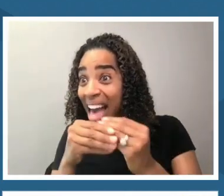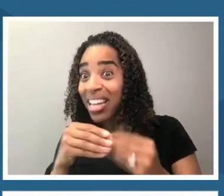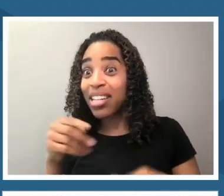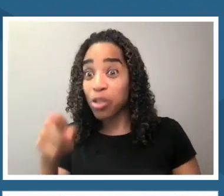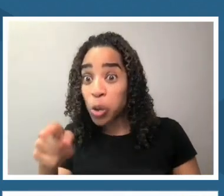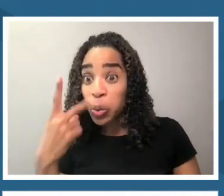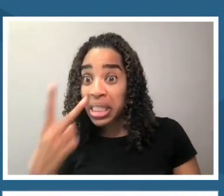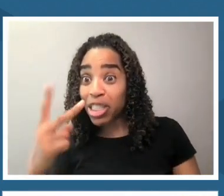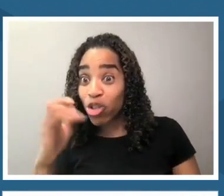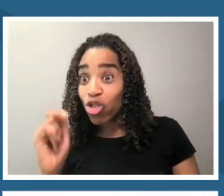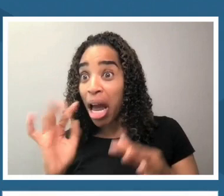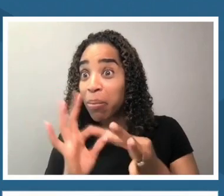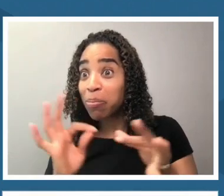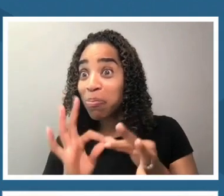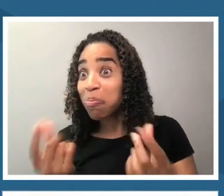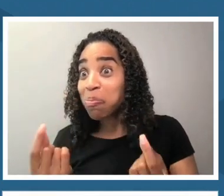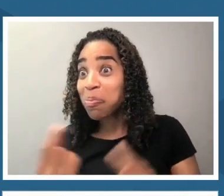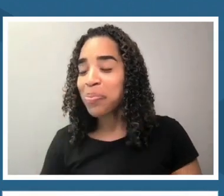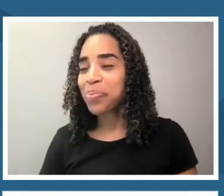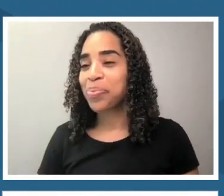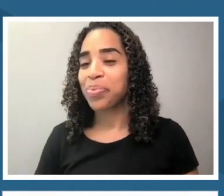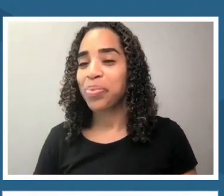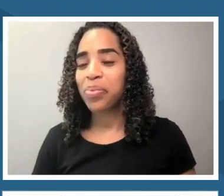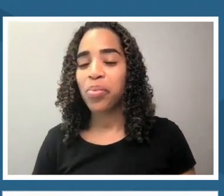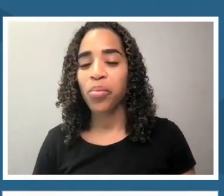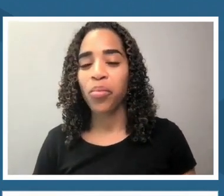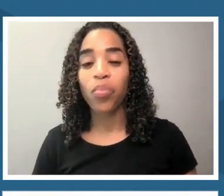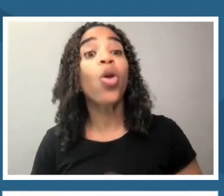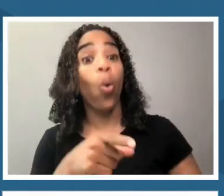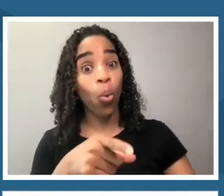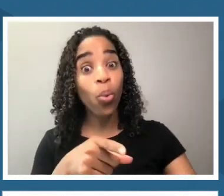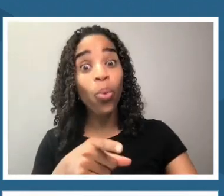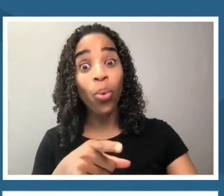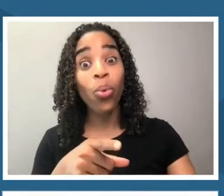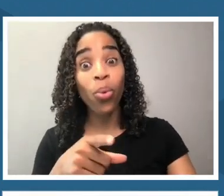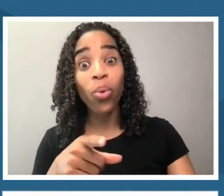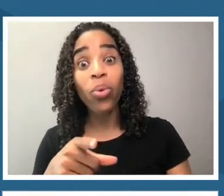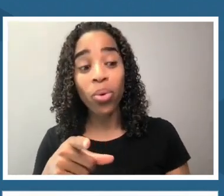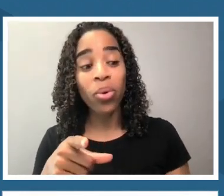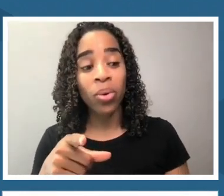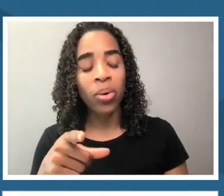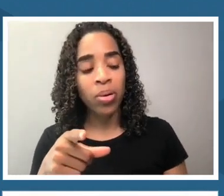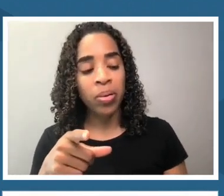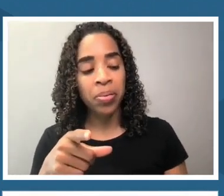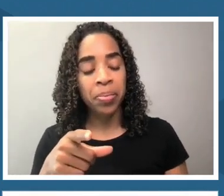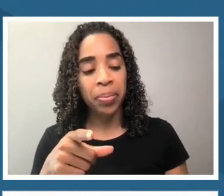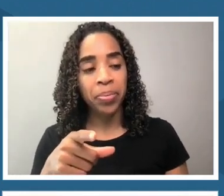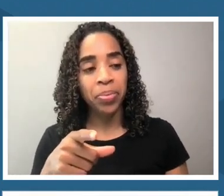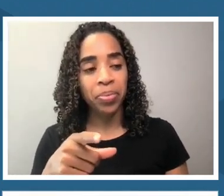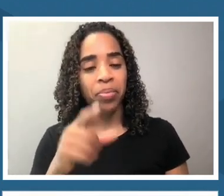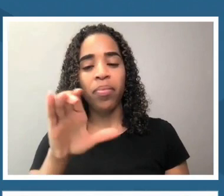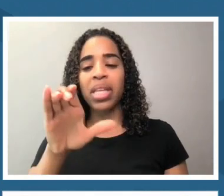um oh there's some there's some uh